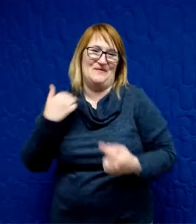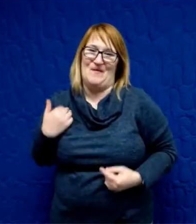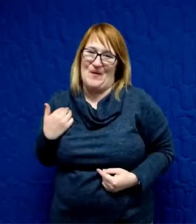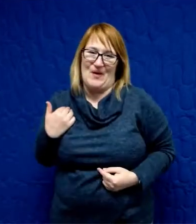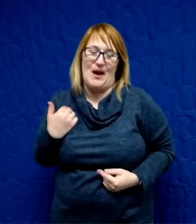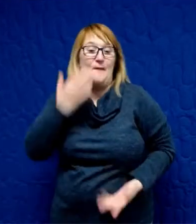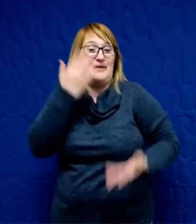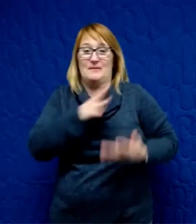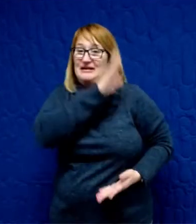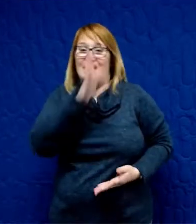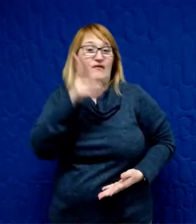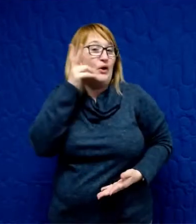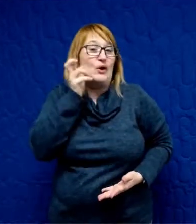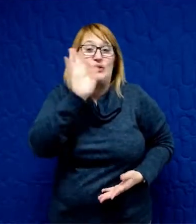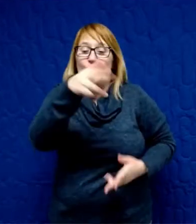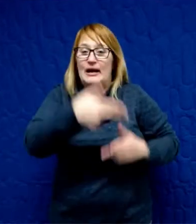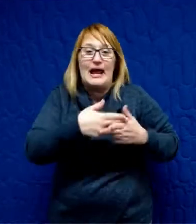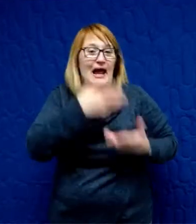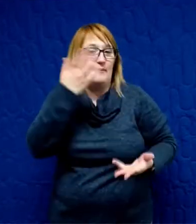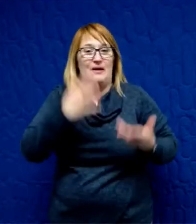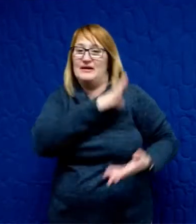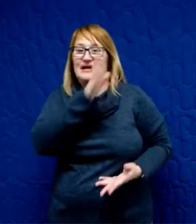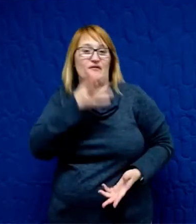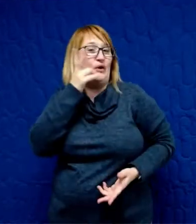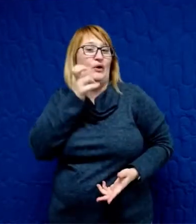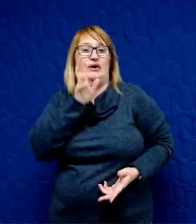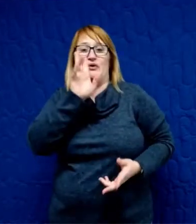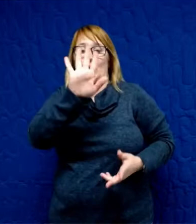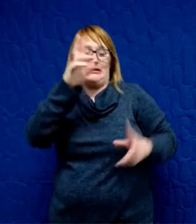perhaps have never heard of you or your particular topic so whatever you can do